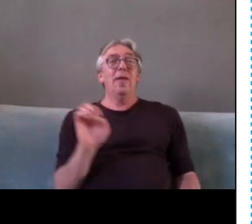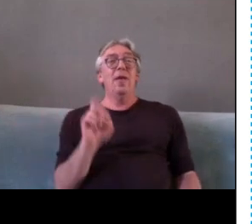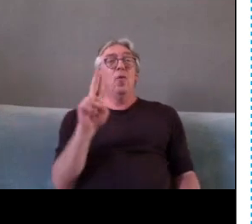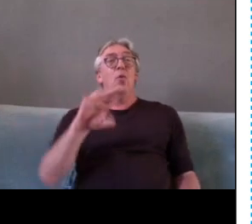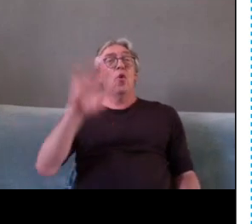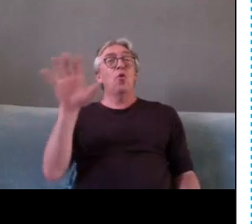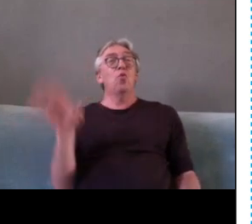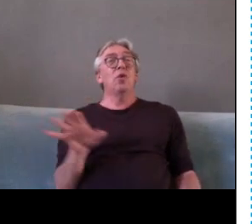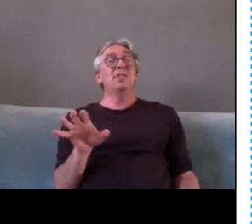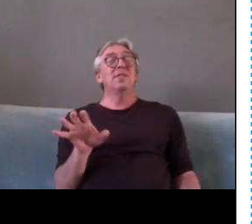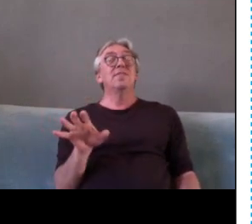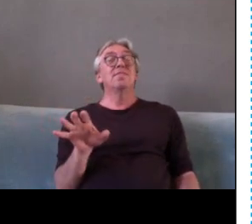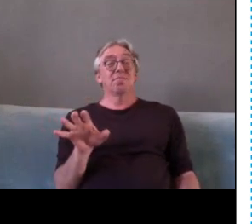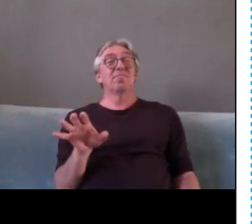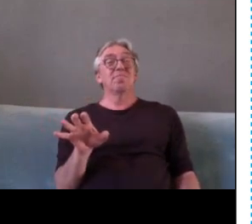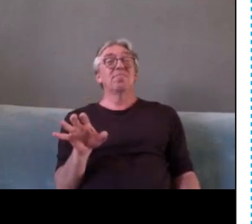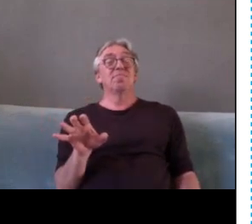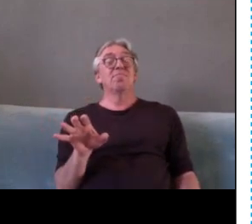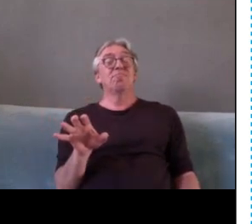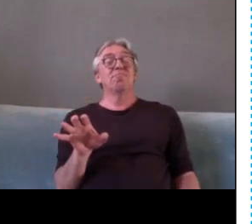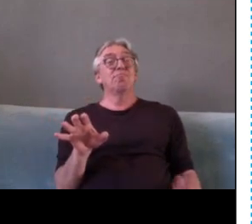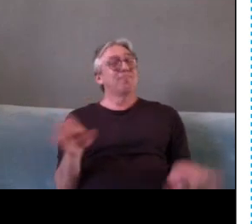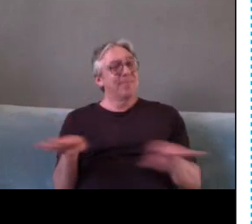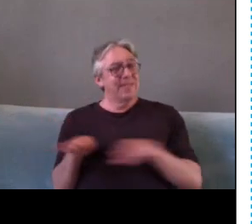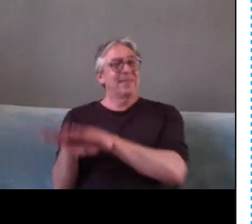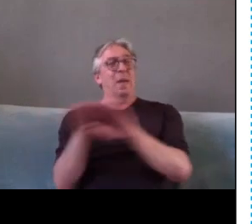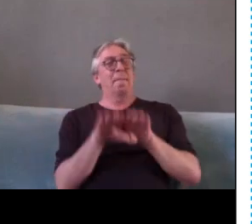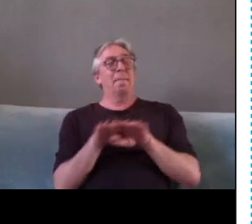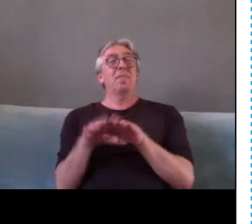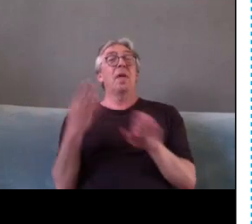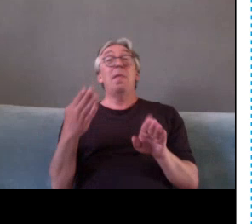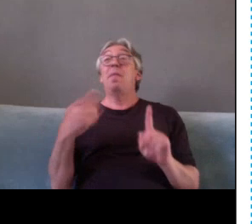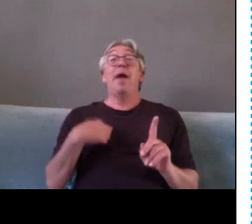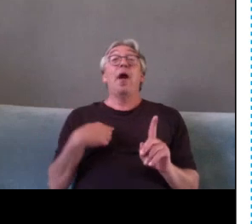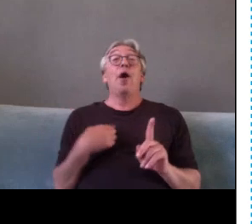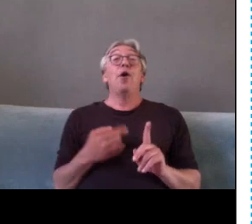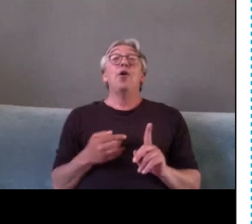they might not be familiar with conditions in another country.